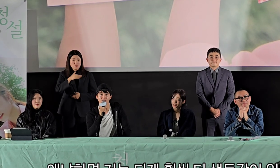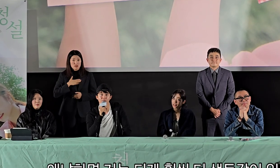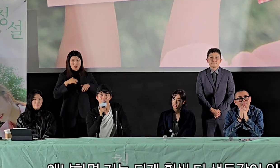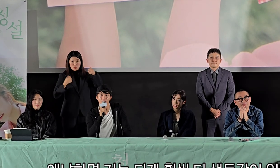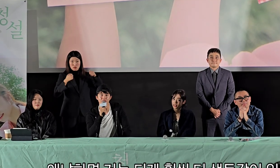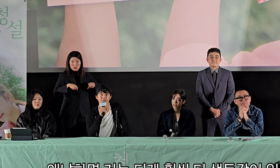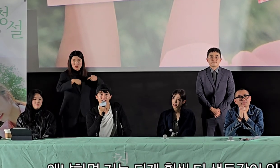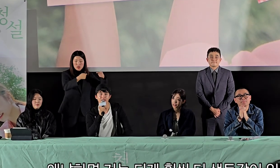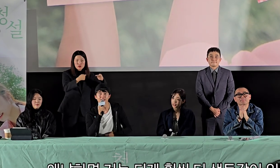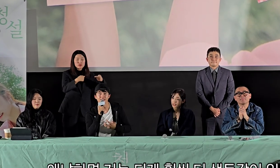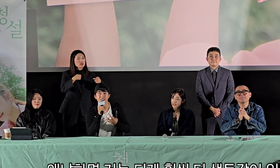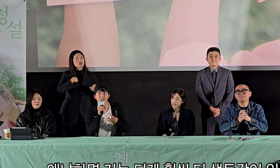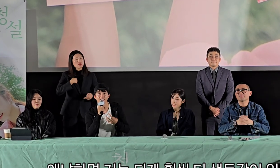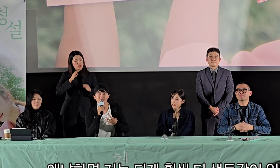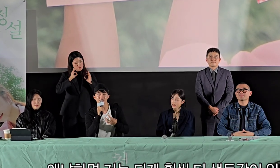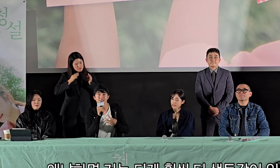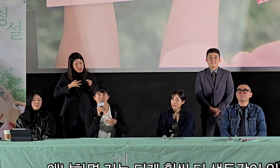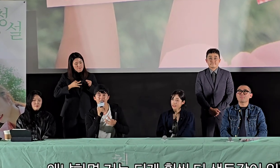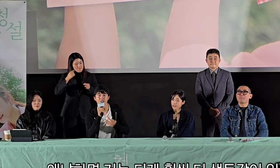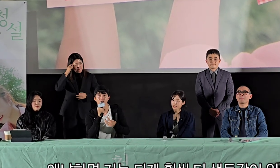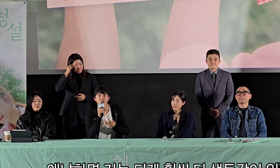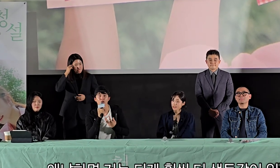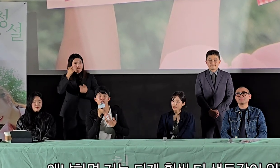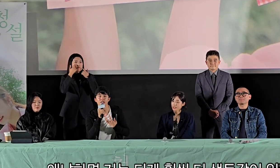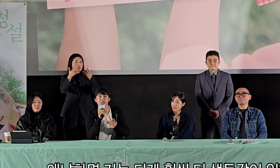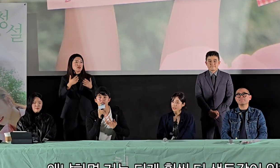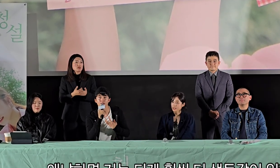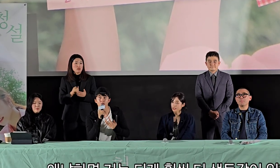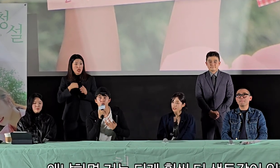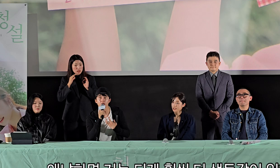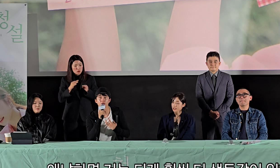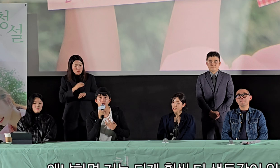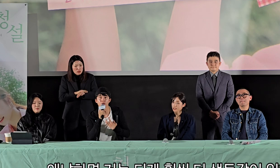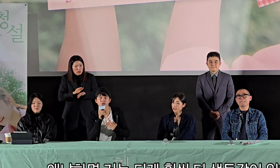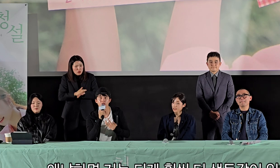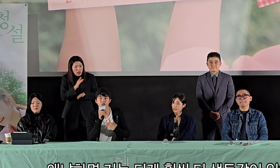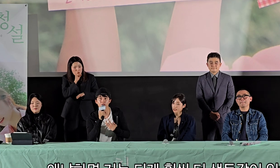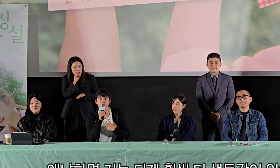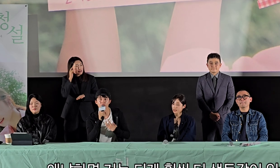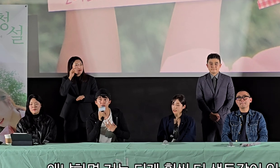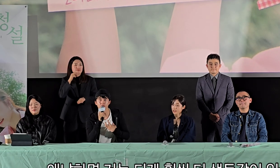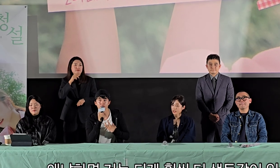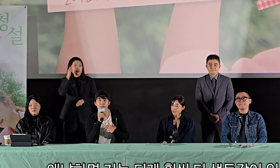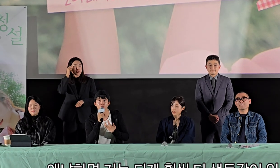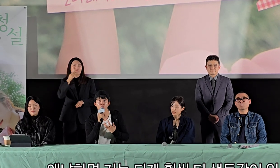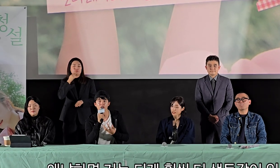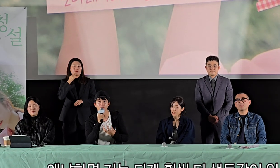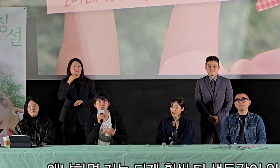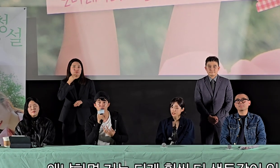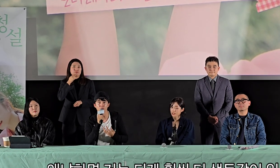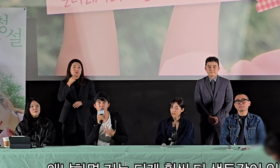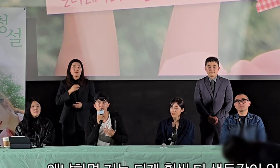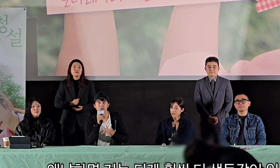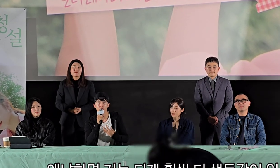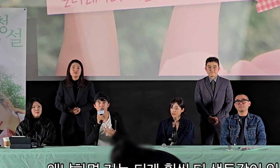Because I felt much more alive and